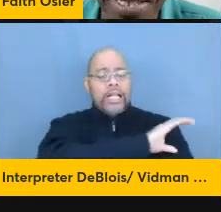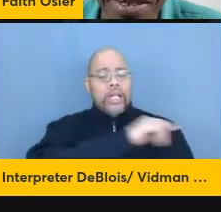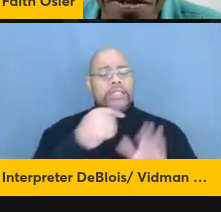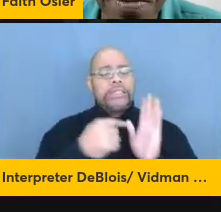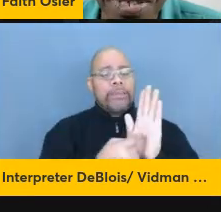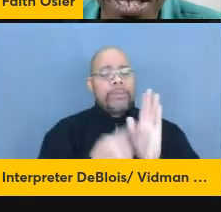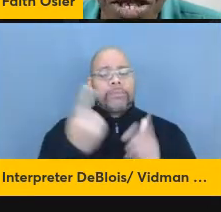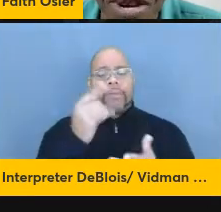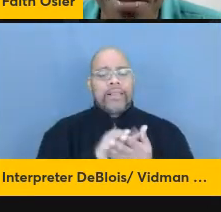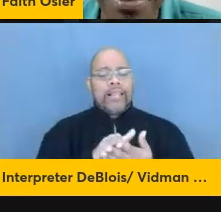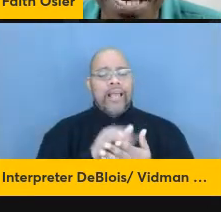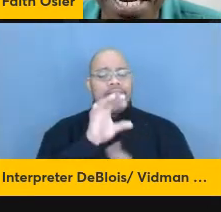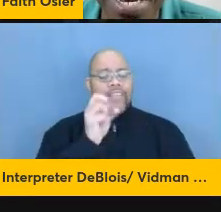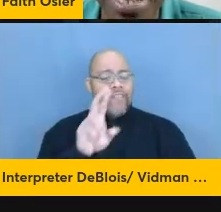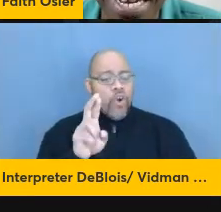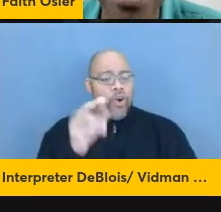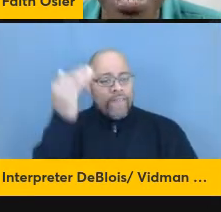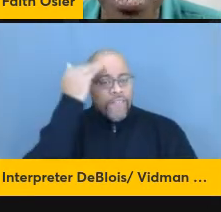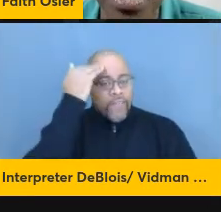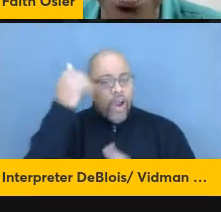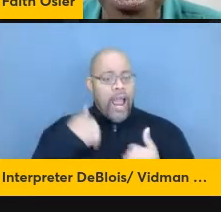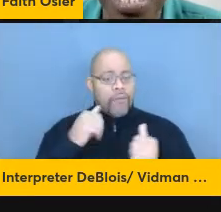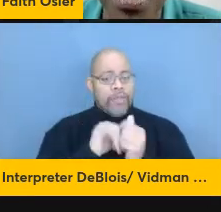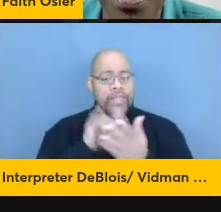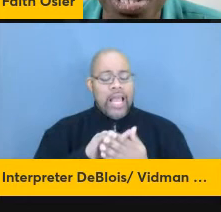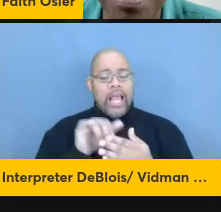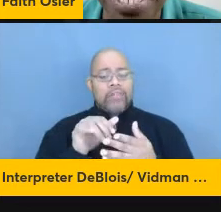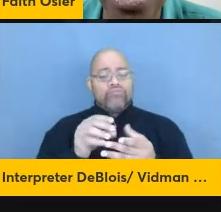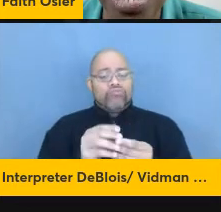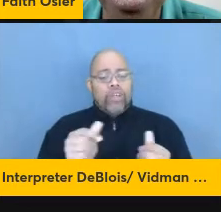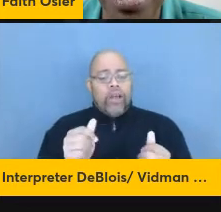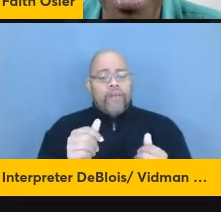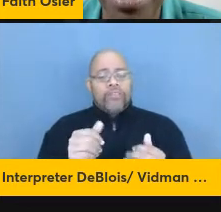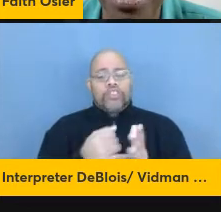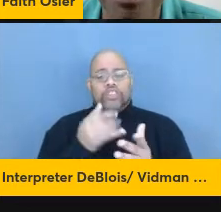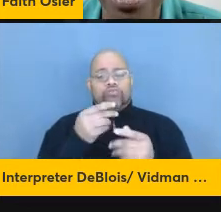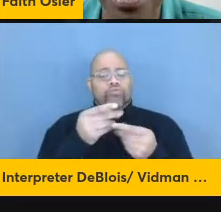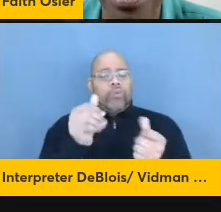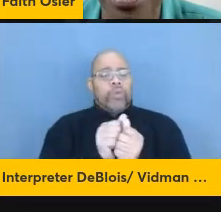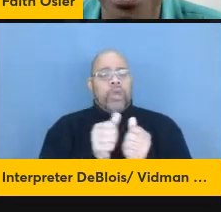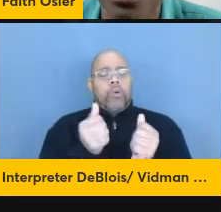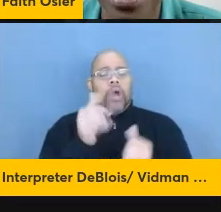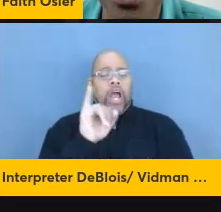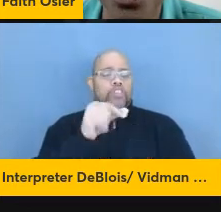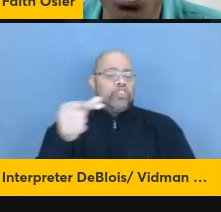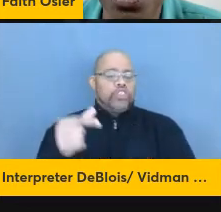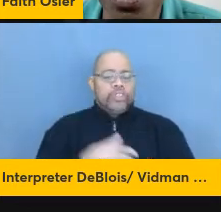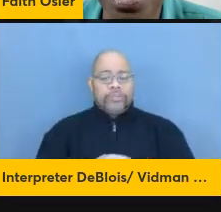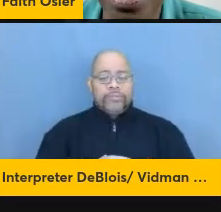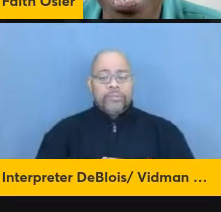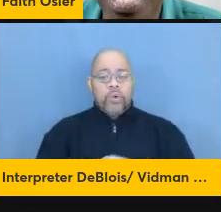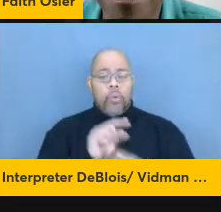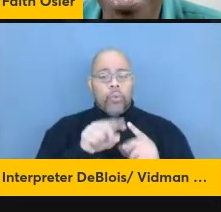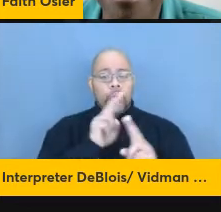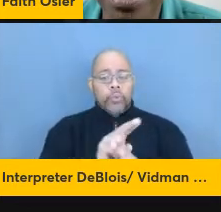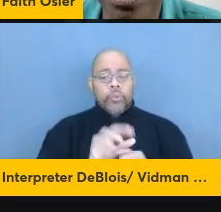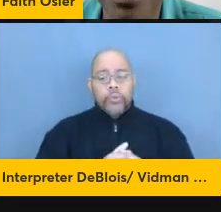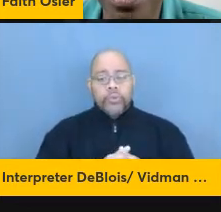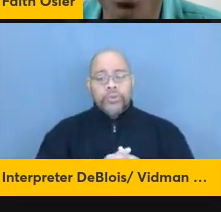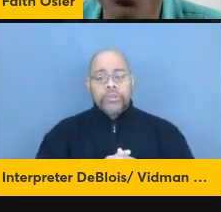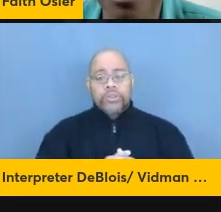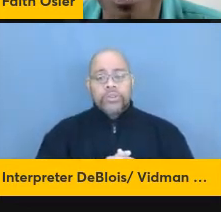like the fever that you have with malaria that resolves, just by treating with gamma globulin, when you use gamma globulin, from